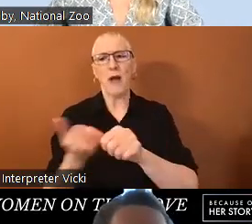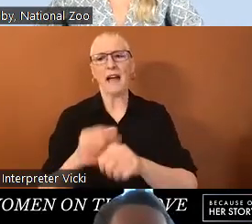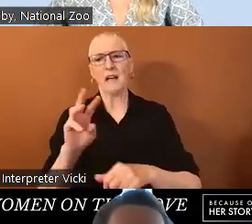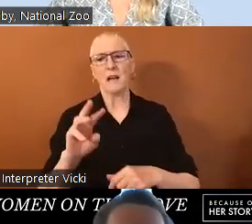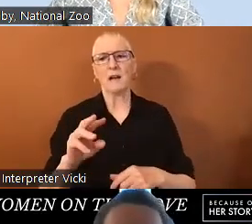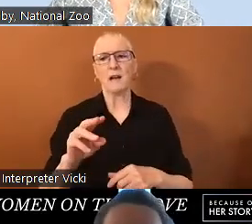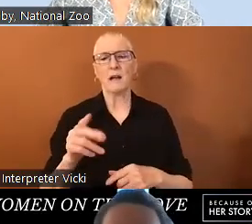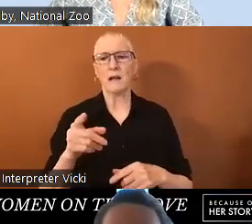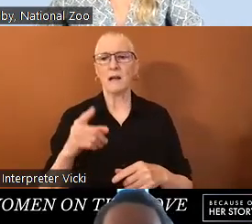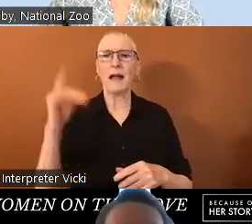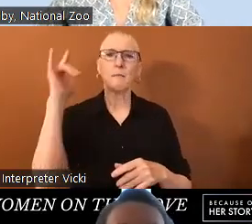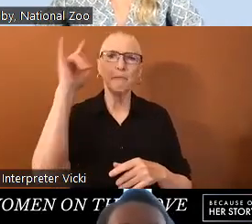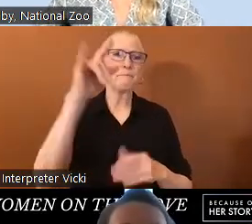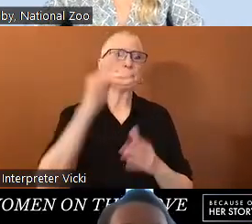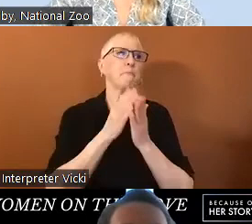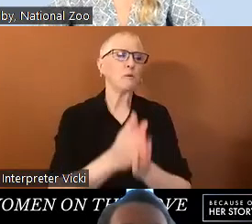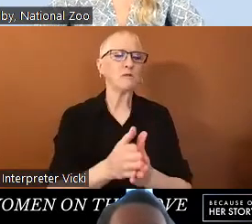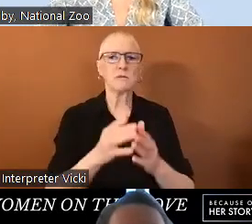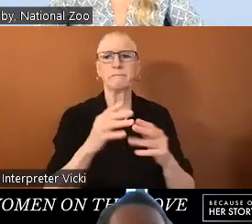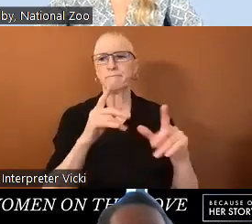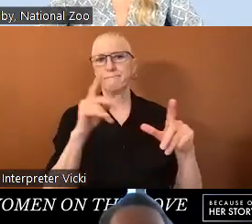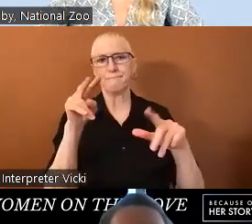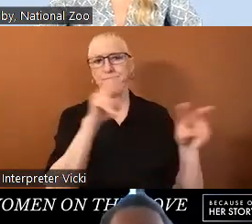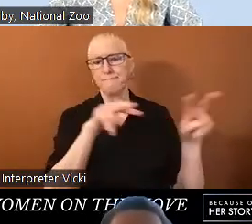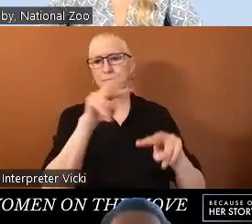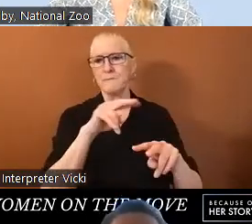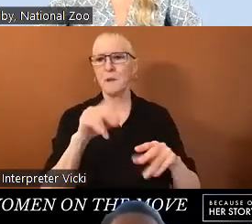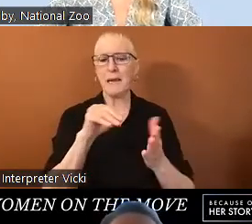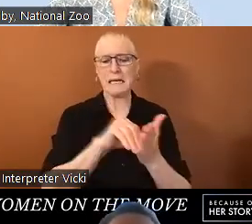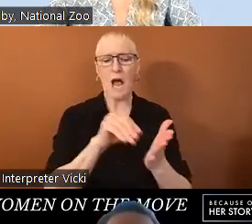planes and boats like you mentioned, and that allows us to document the location, um the date